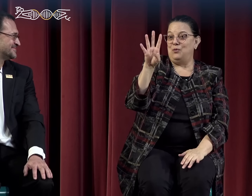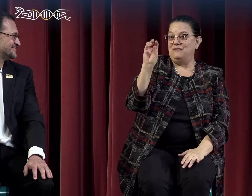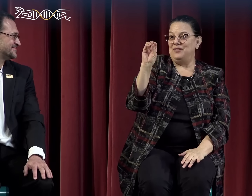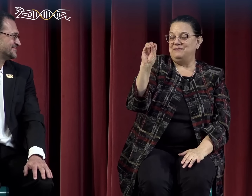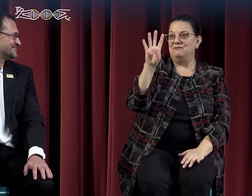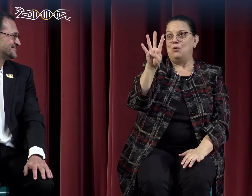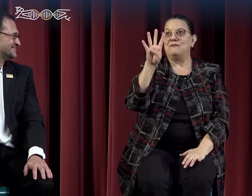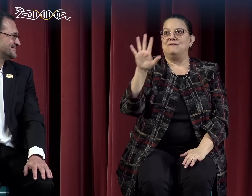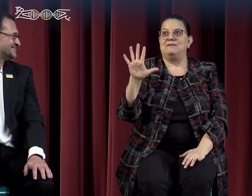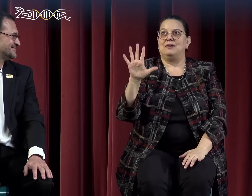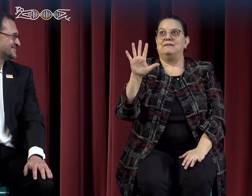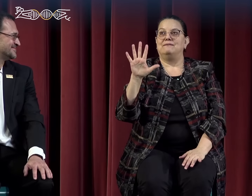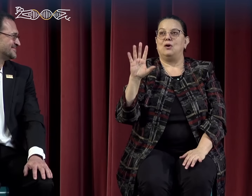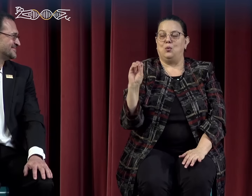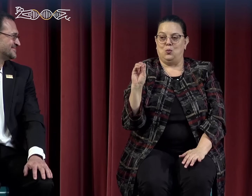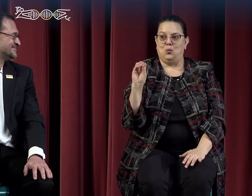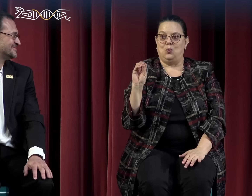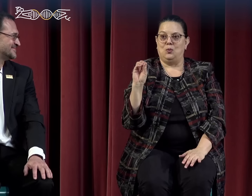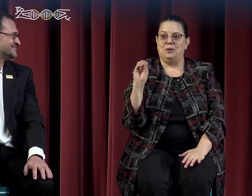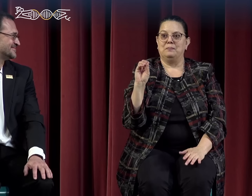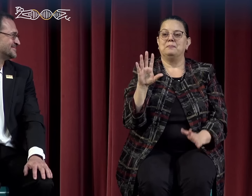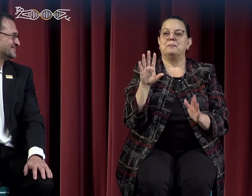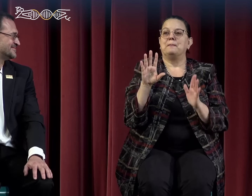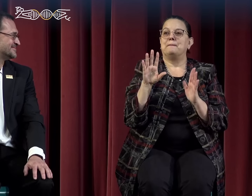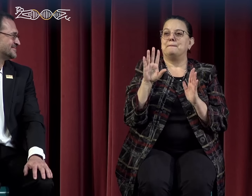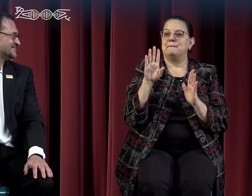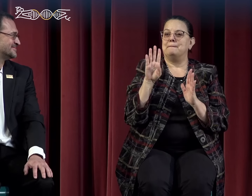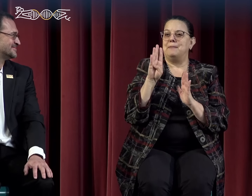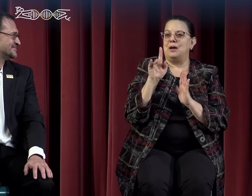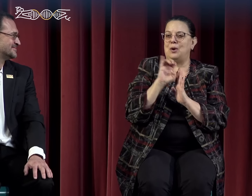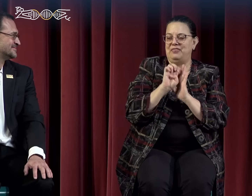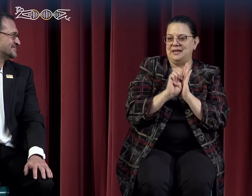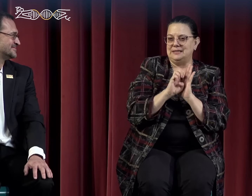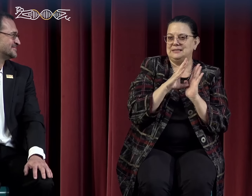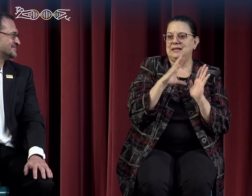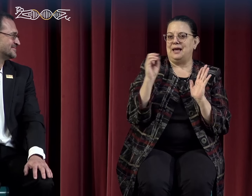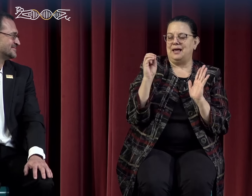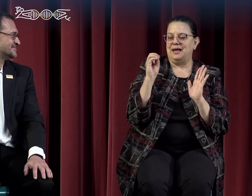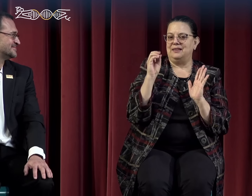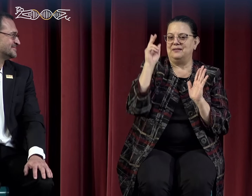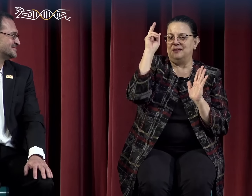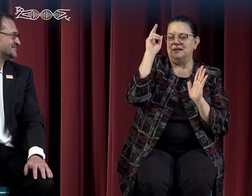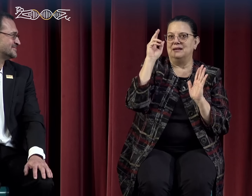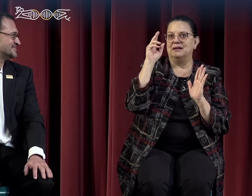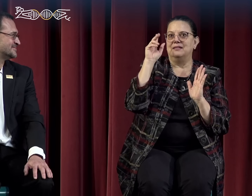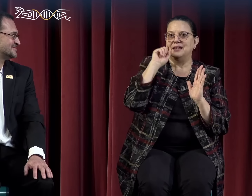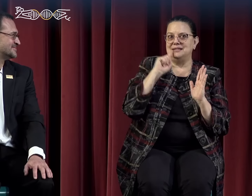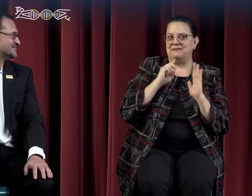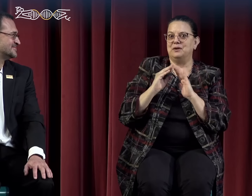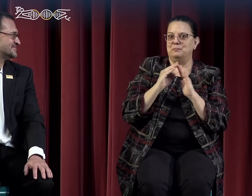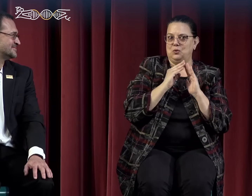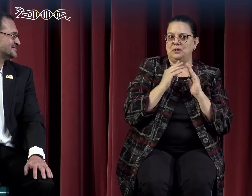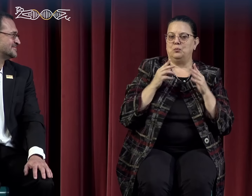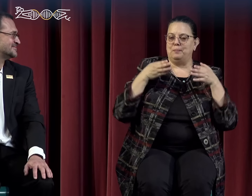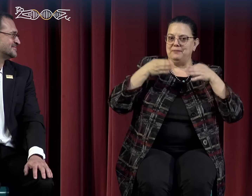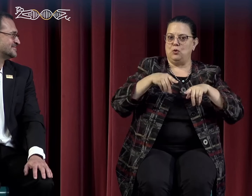PHI-450 class, it's bioethics course in Deaf community focusing on